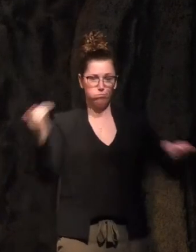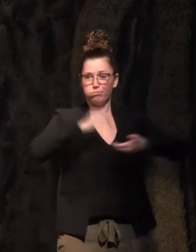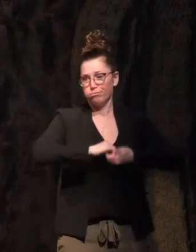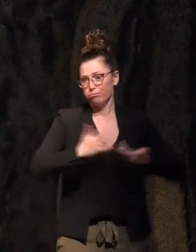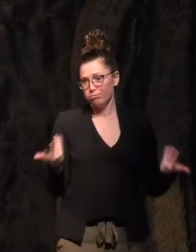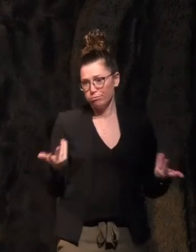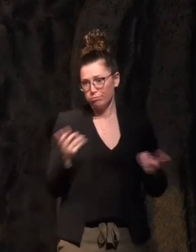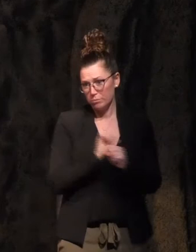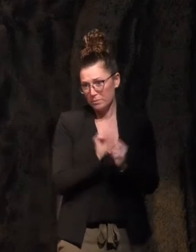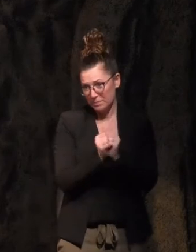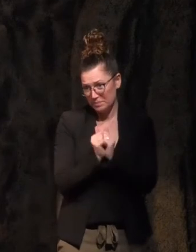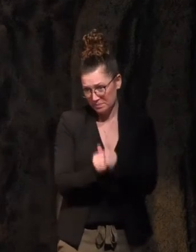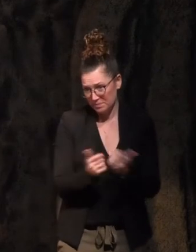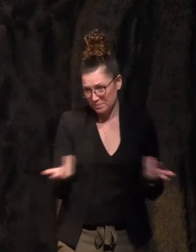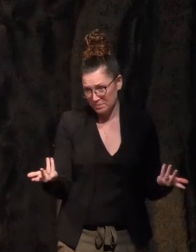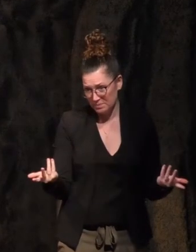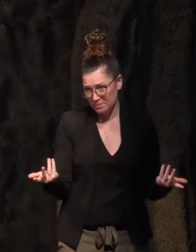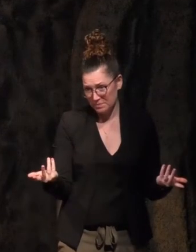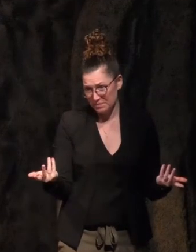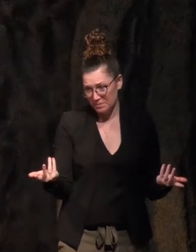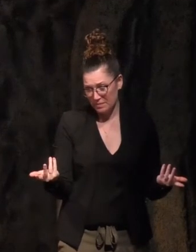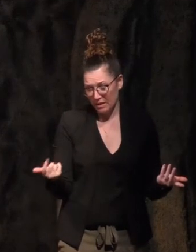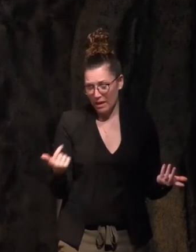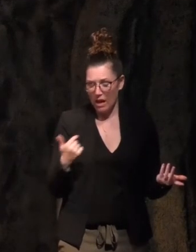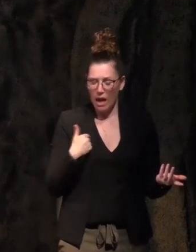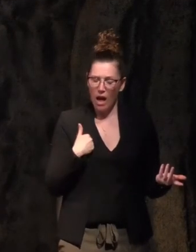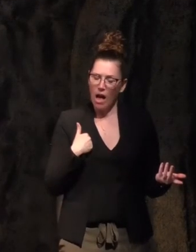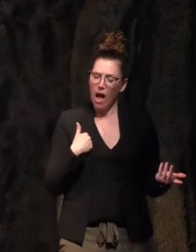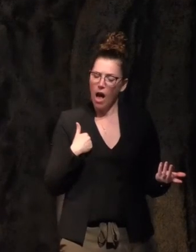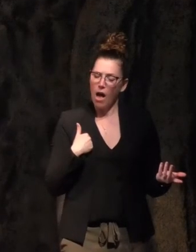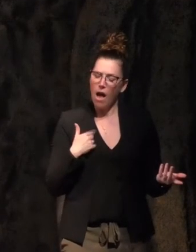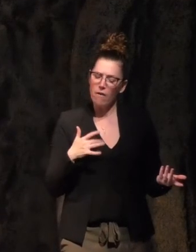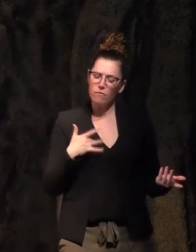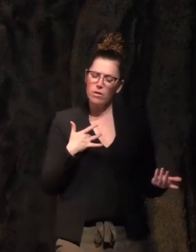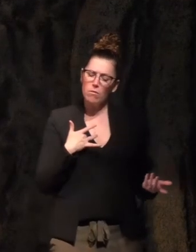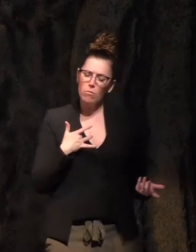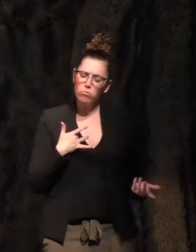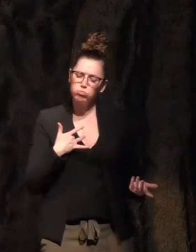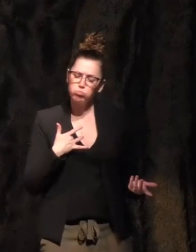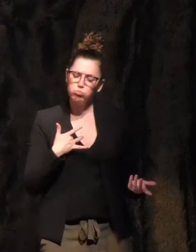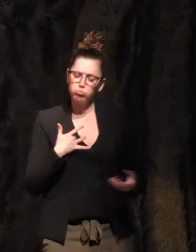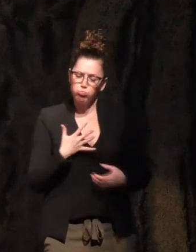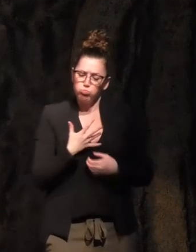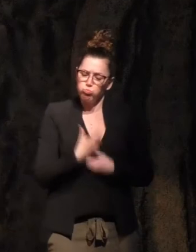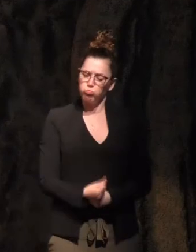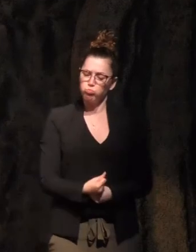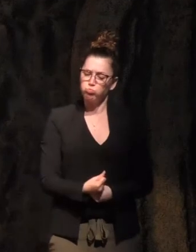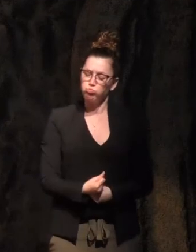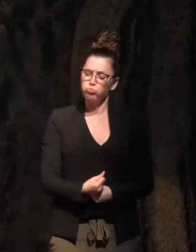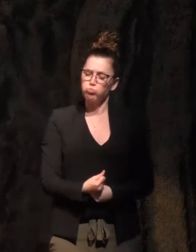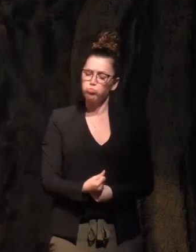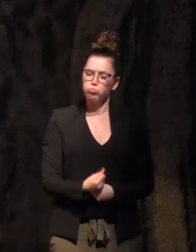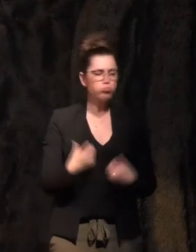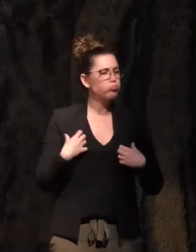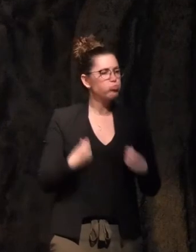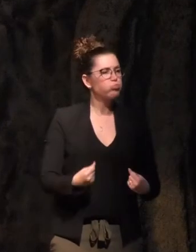that we are going to shift the underlying philosophy because the truth is the shift, it's already happening.